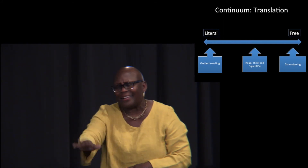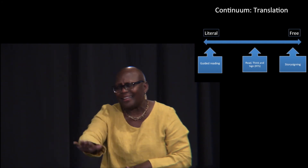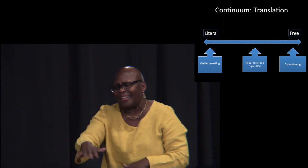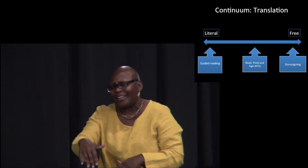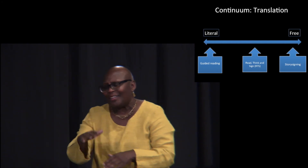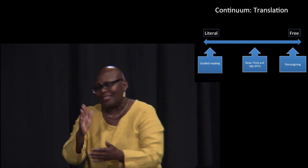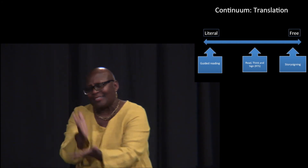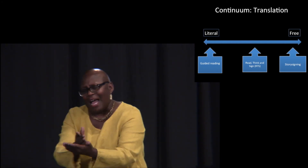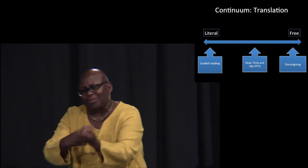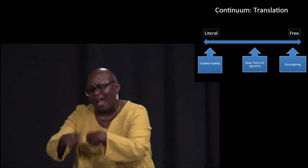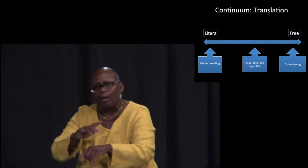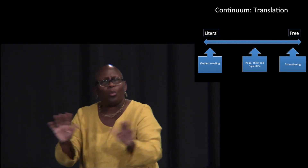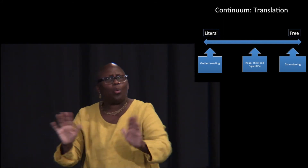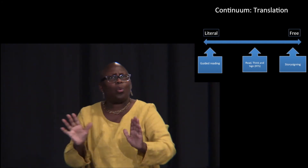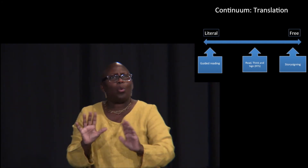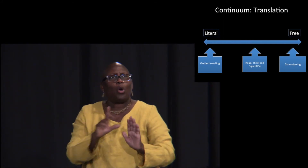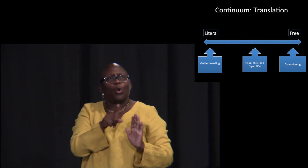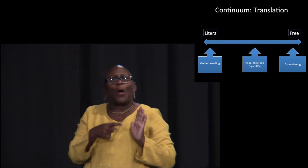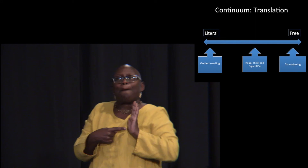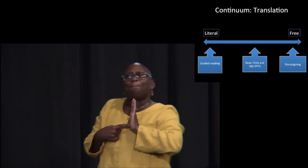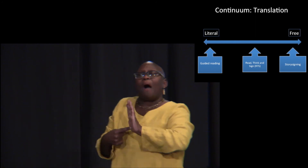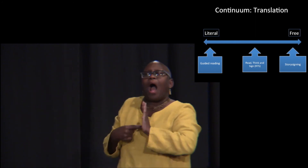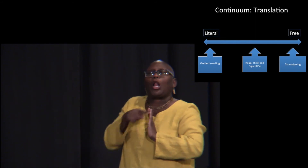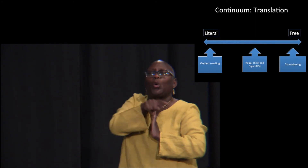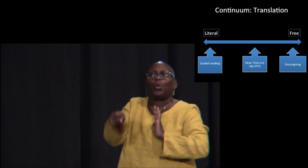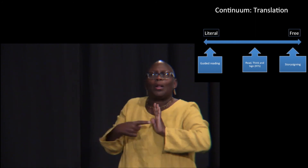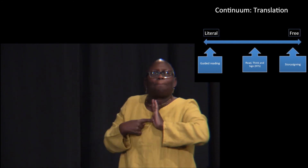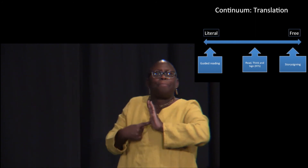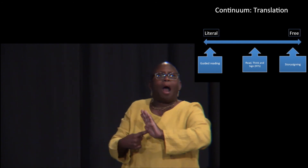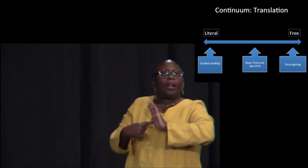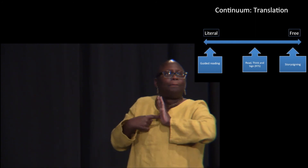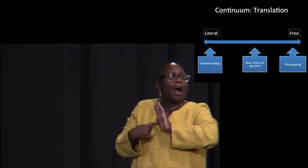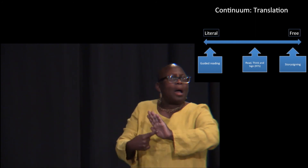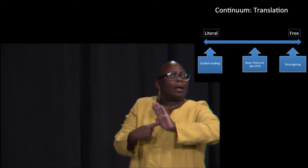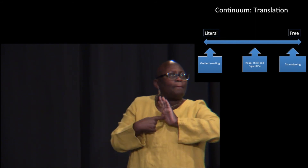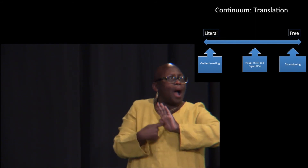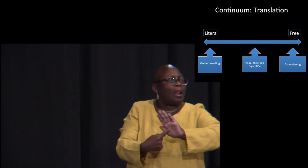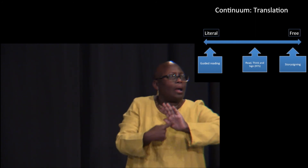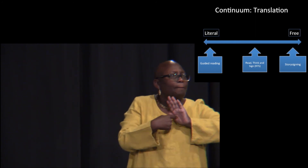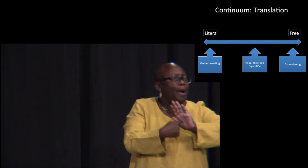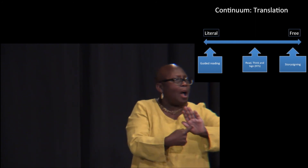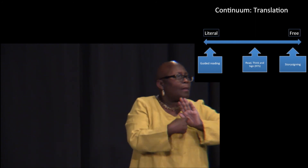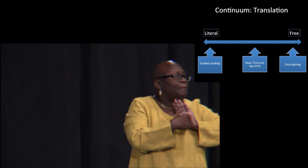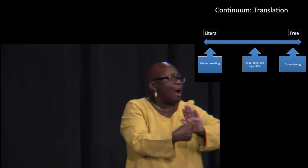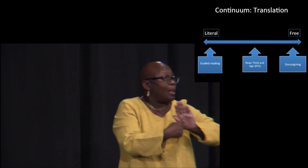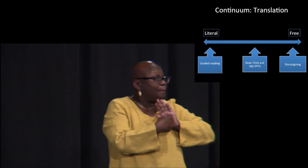then RTS to make sure students enjoy and understand.